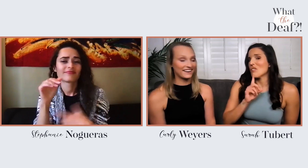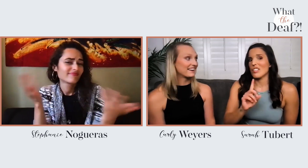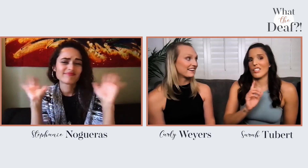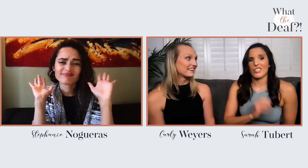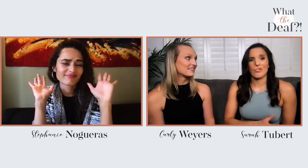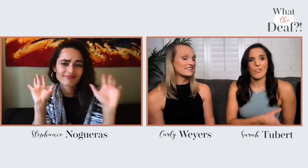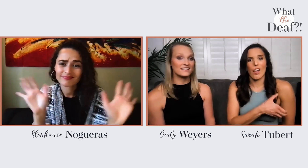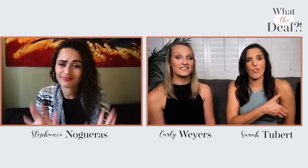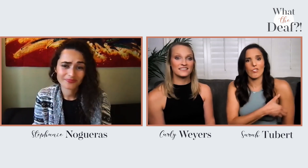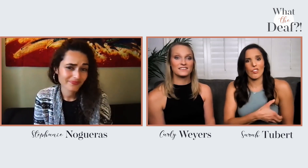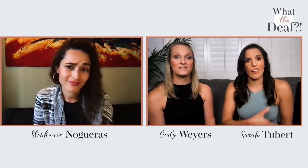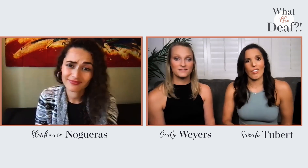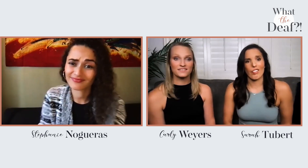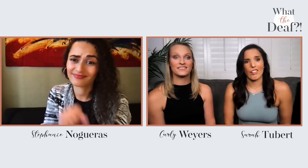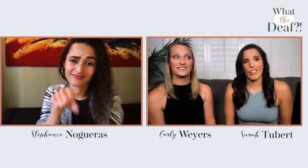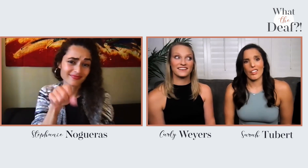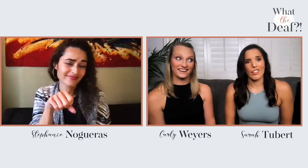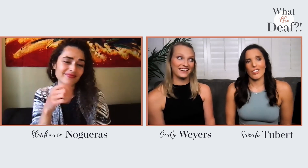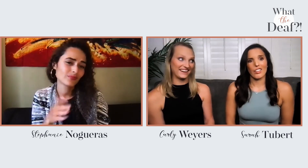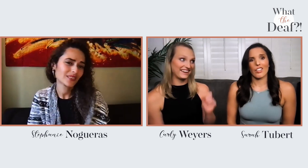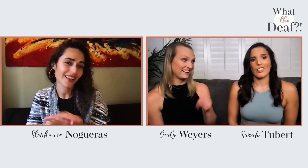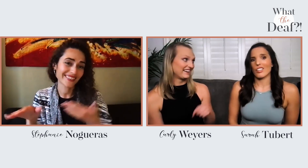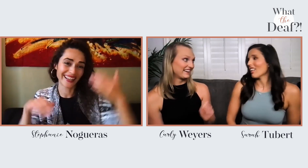Wow, that's really powerful. Yeah, it was so nice.